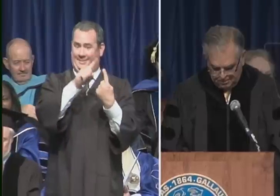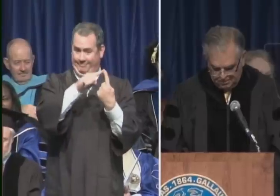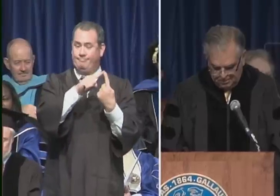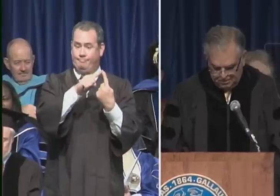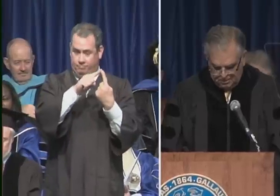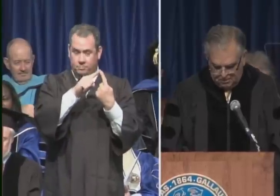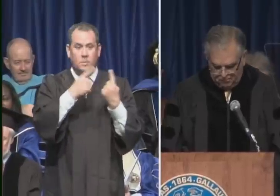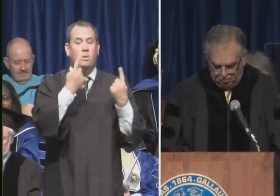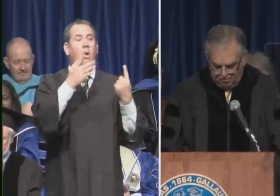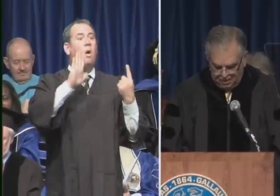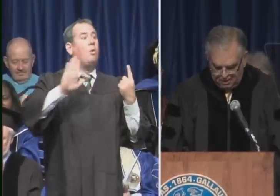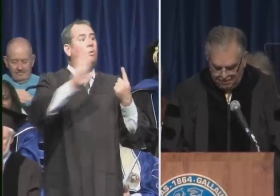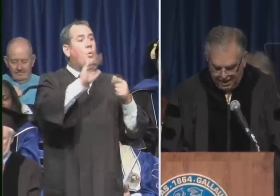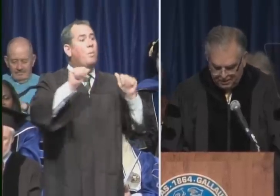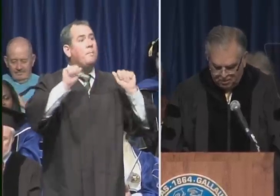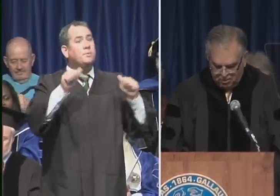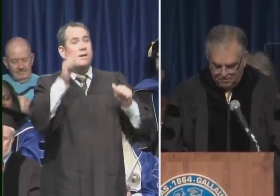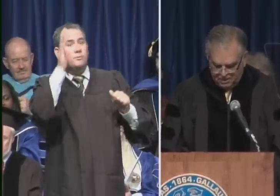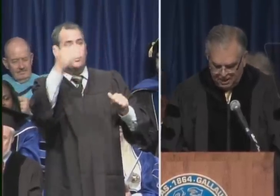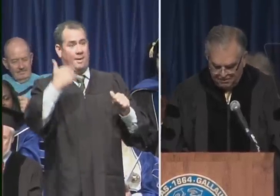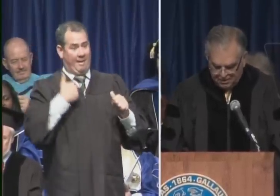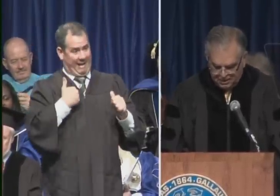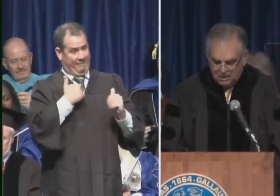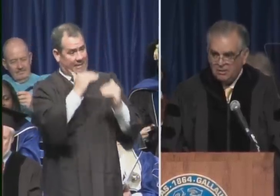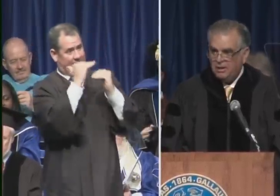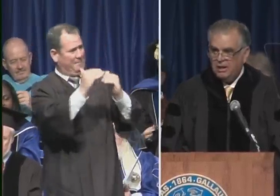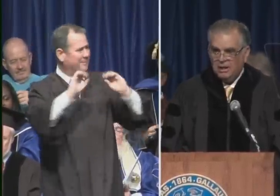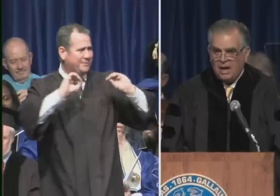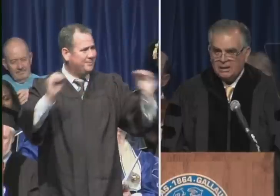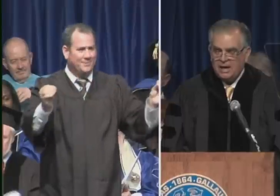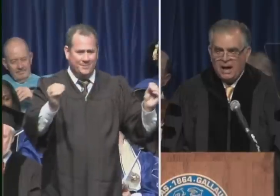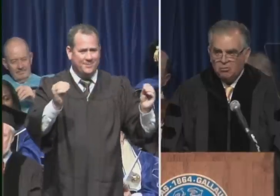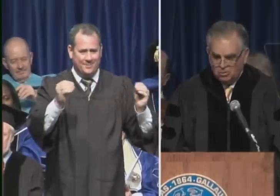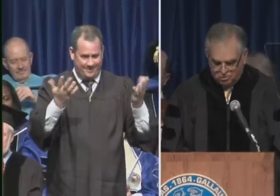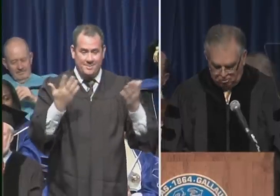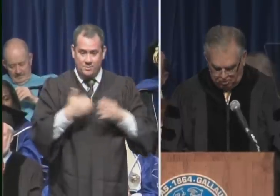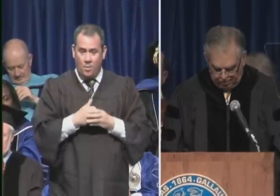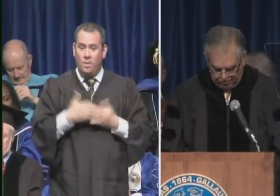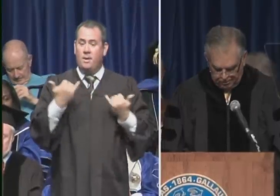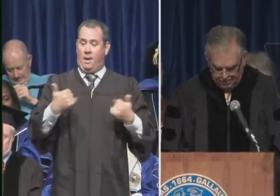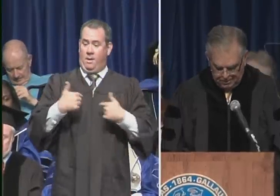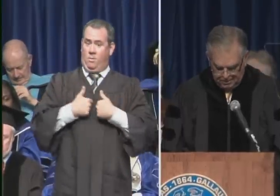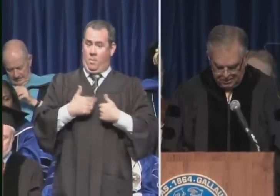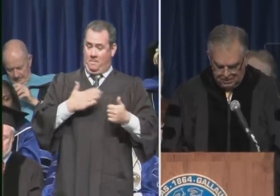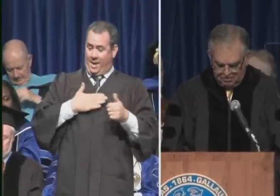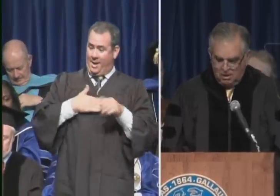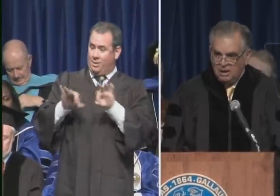For me, my degree became a key that unlocked countless doors.